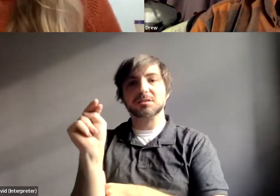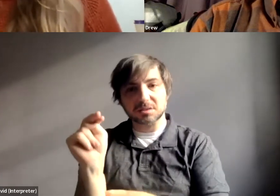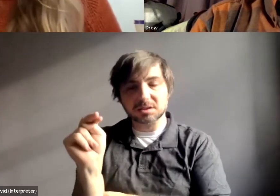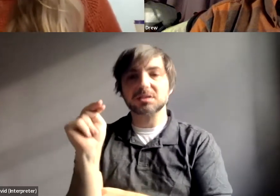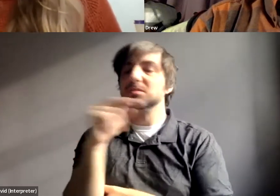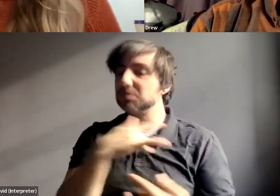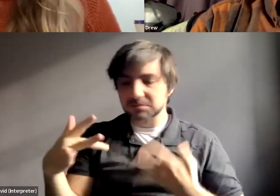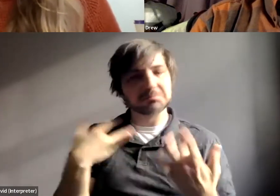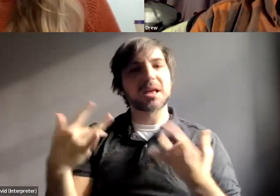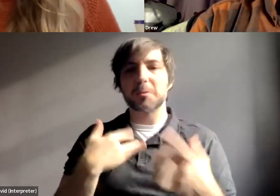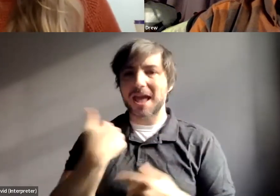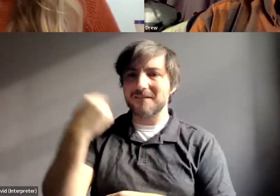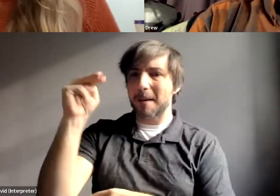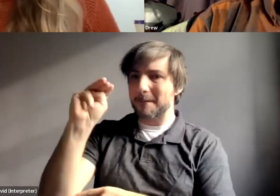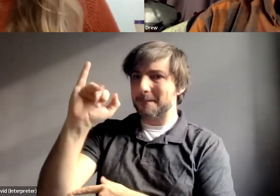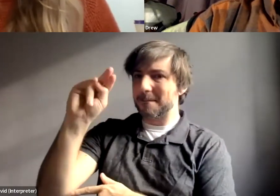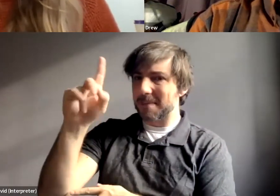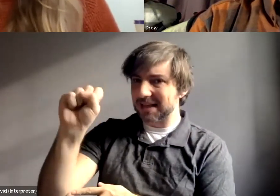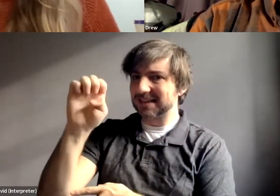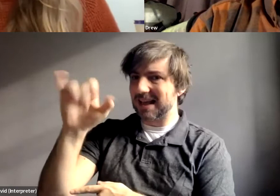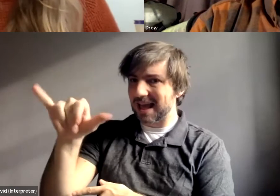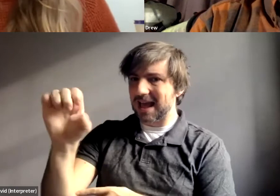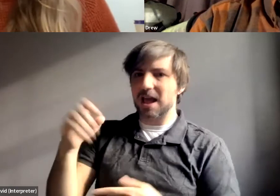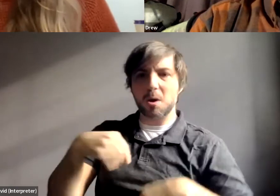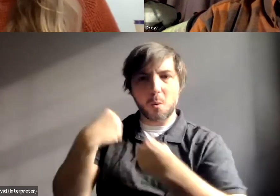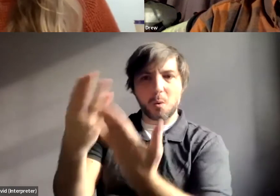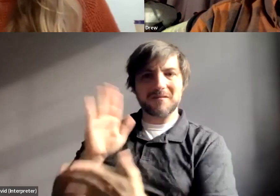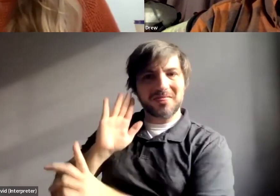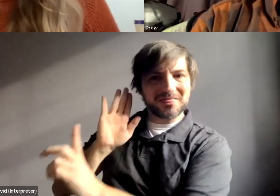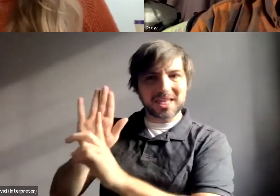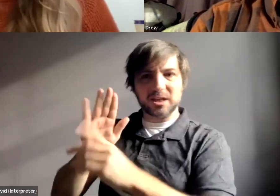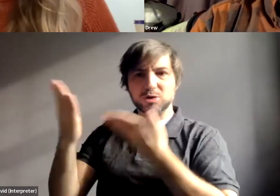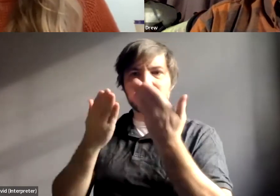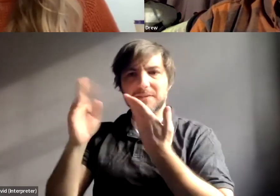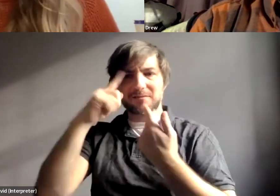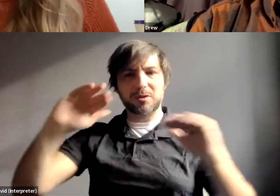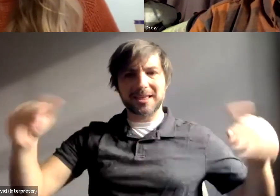available to offer the services to our guests. We know it's impactful, makes a big